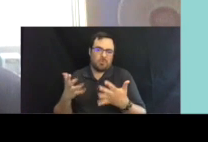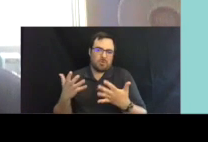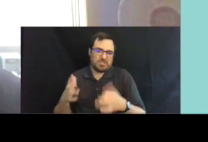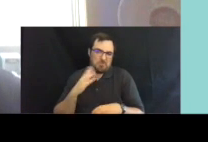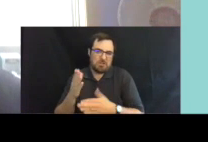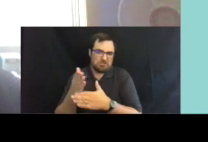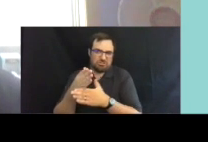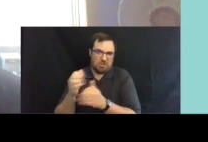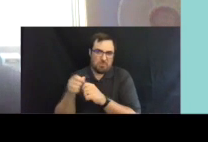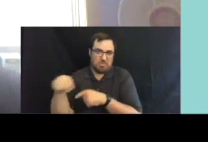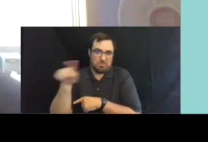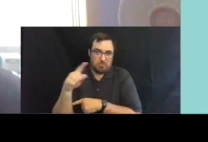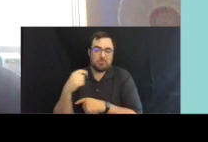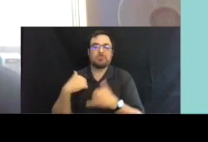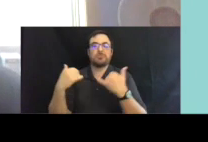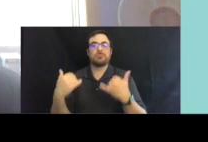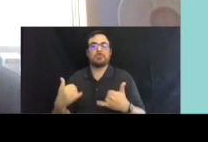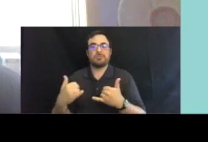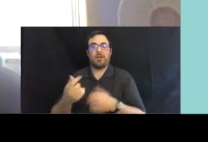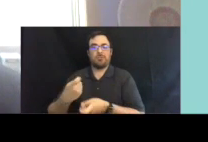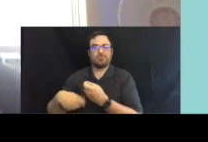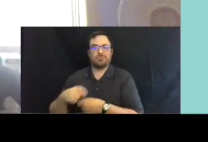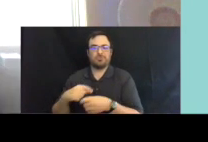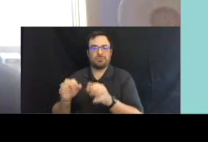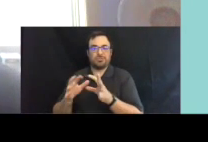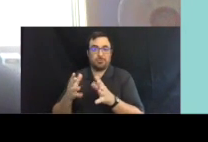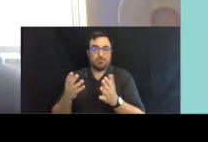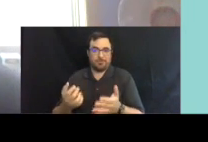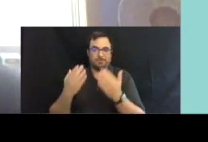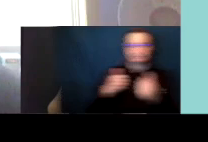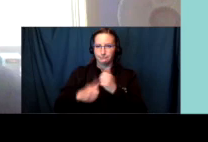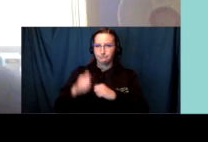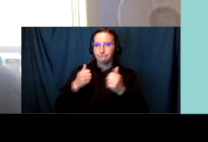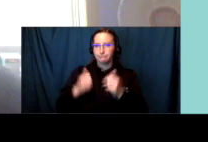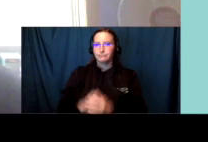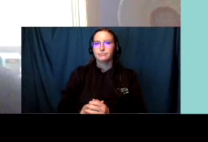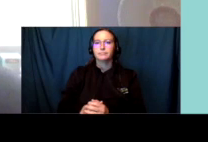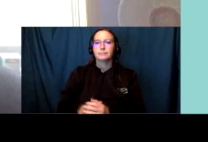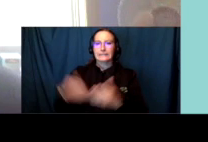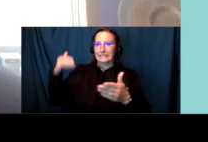keep going and okay. Patti: Okay so we're getting pretty close so